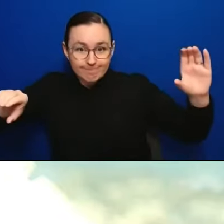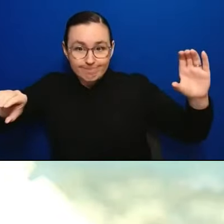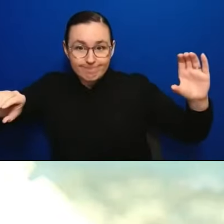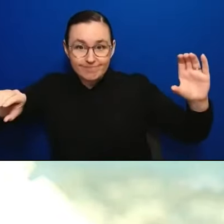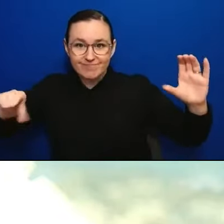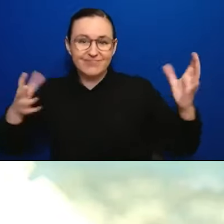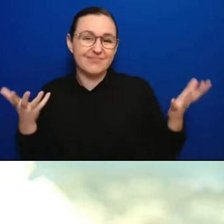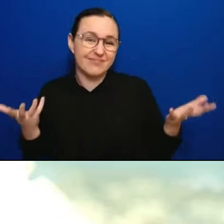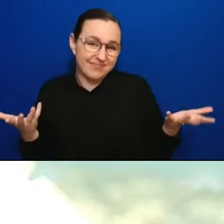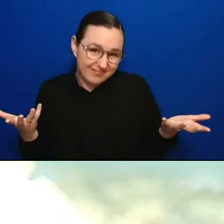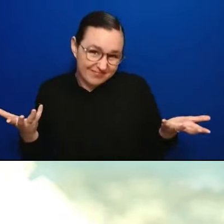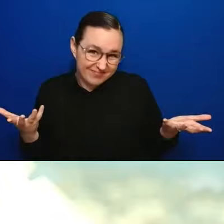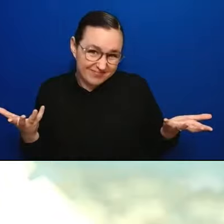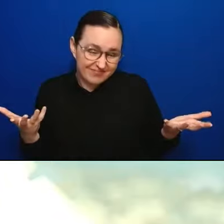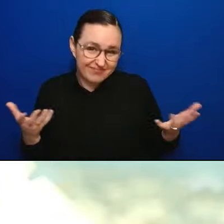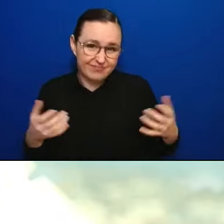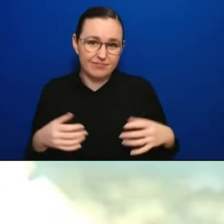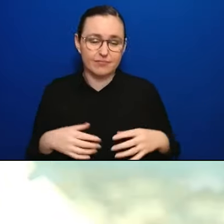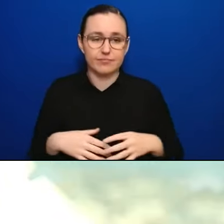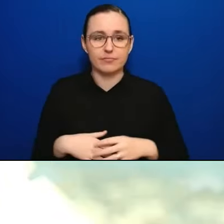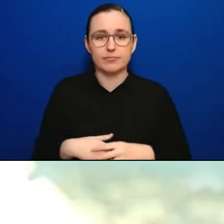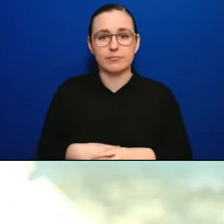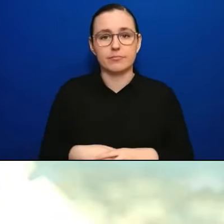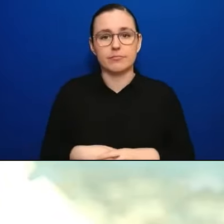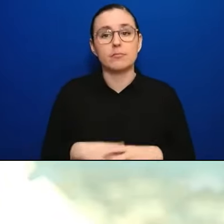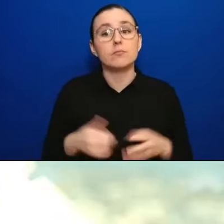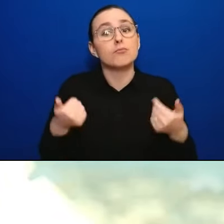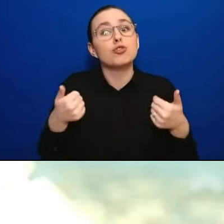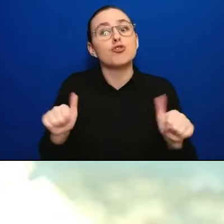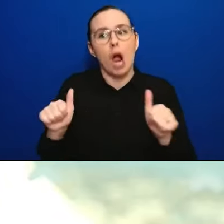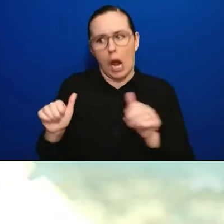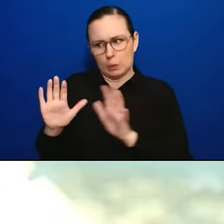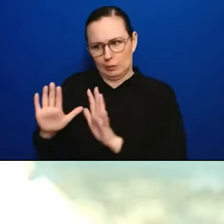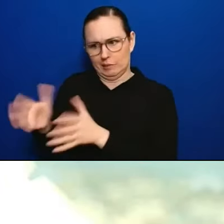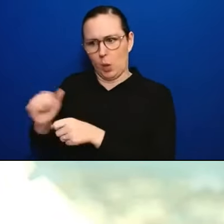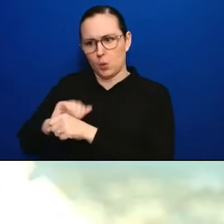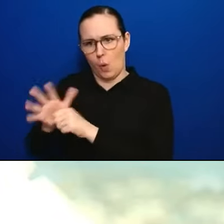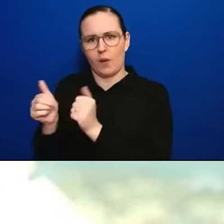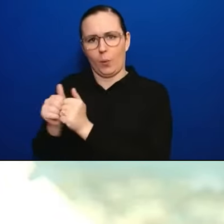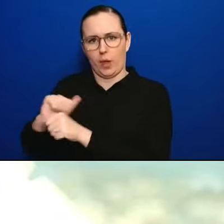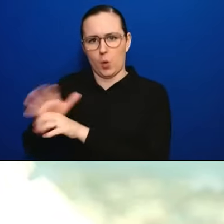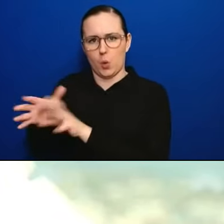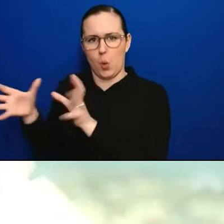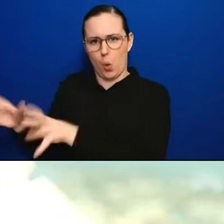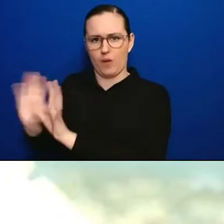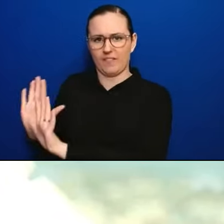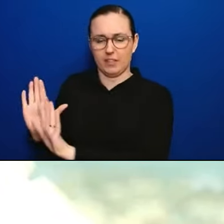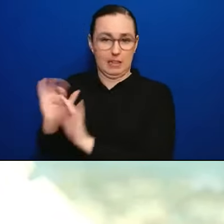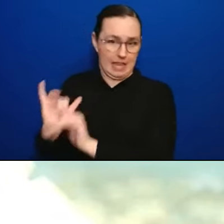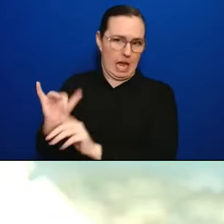COVID-19. And that's in different hospitals those numbers of course individual hospitals are different.